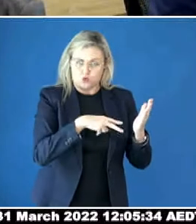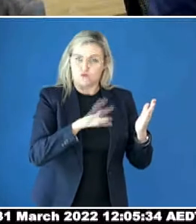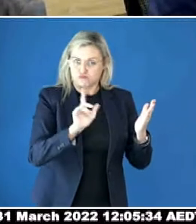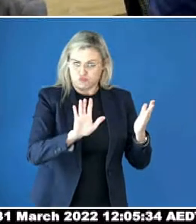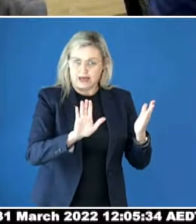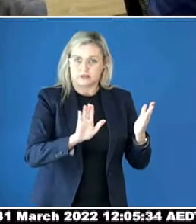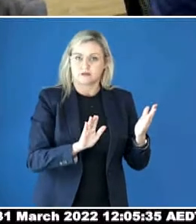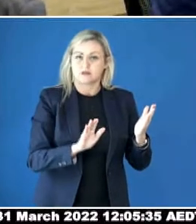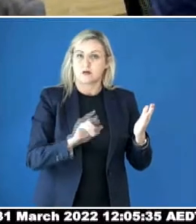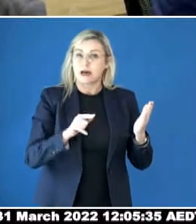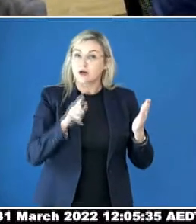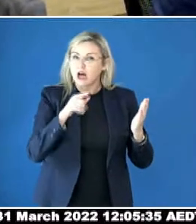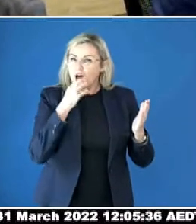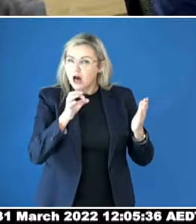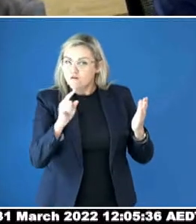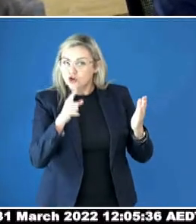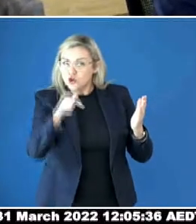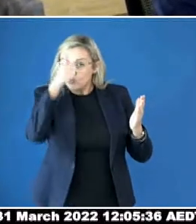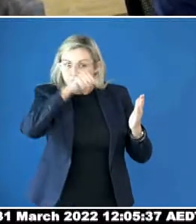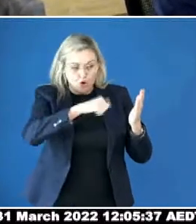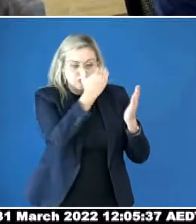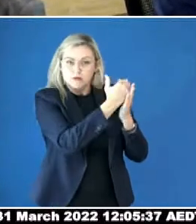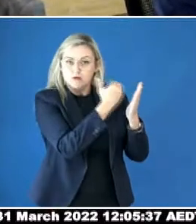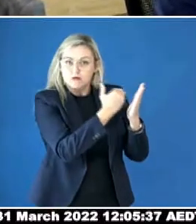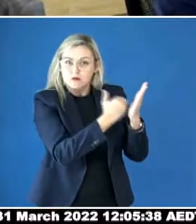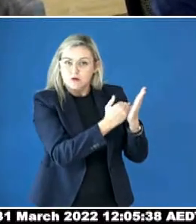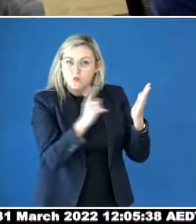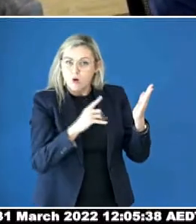You were familiar with that procedure and what is required under that procedure?